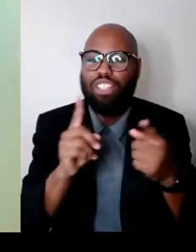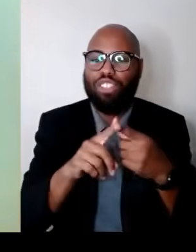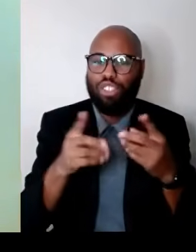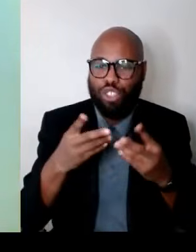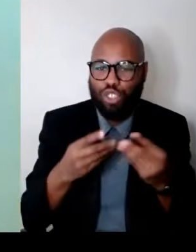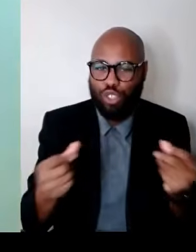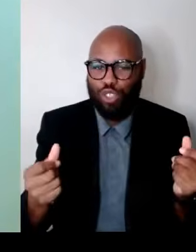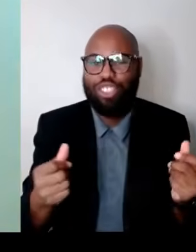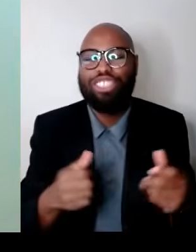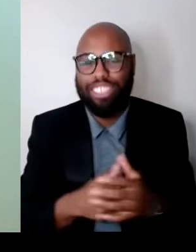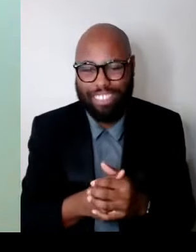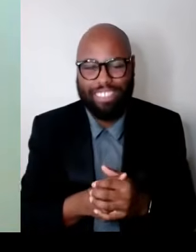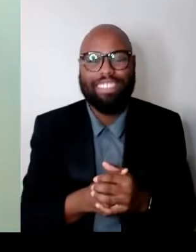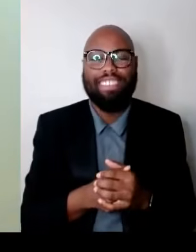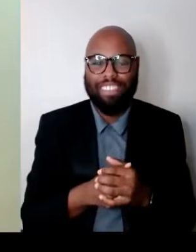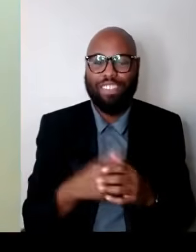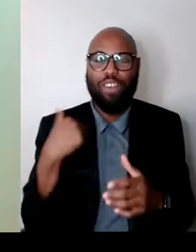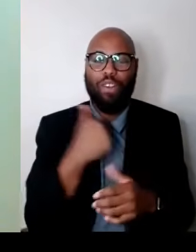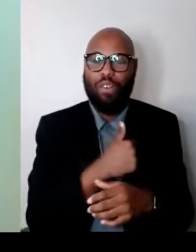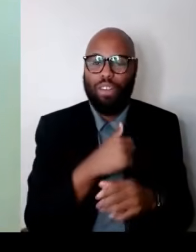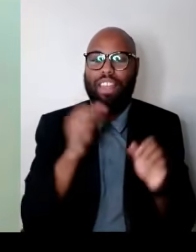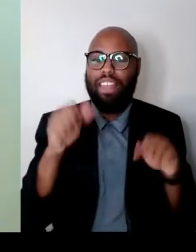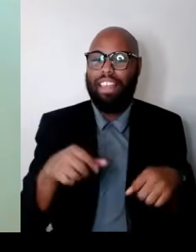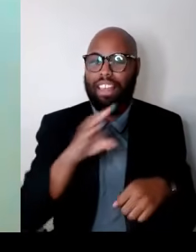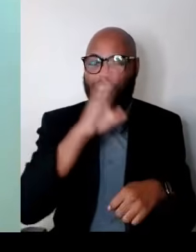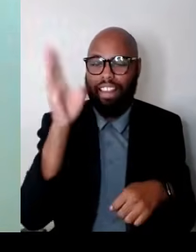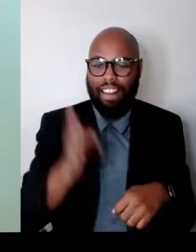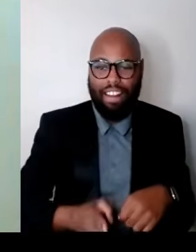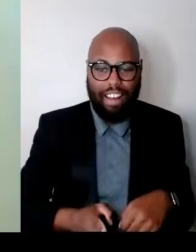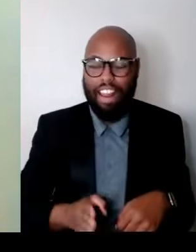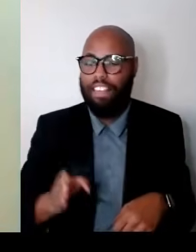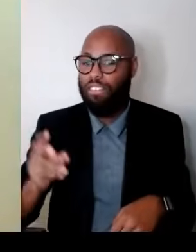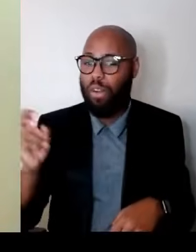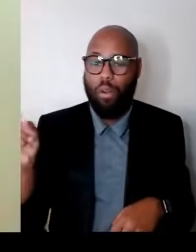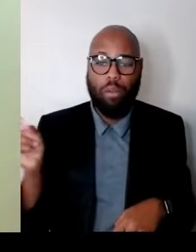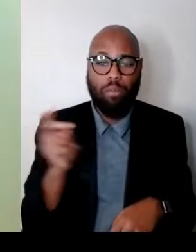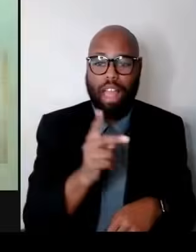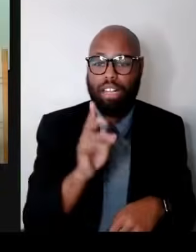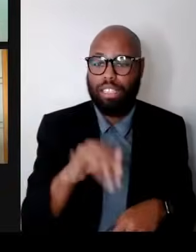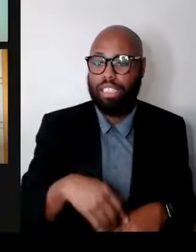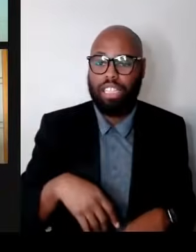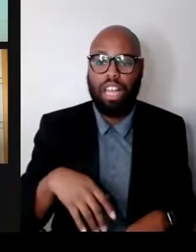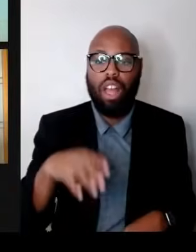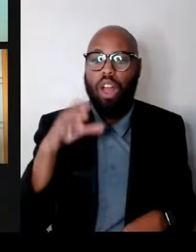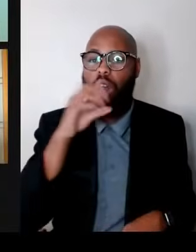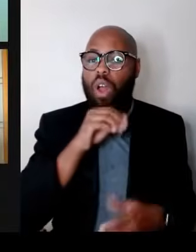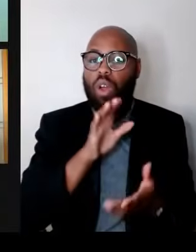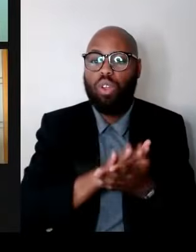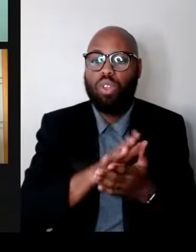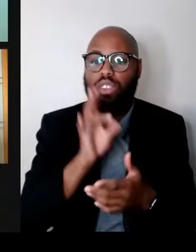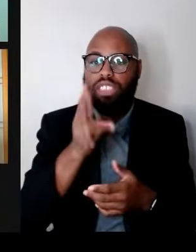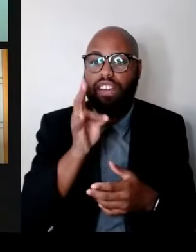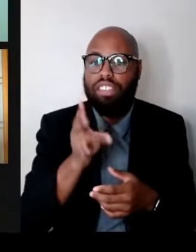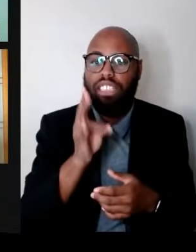So we can never go back to that old school, '70s thing of polarizing the community.